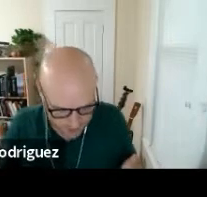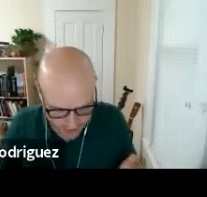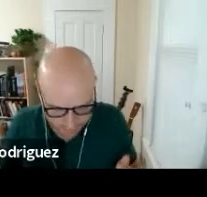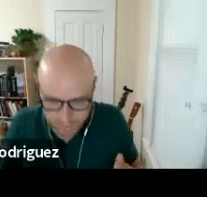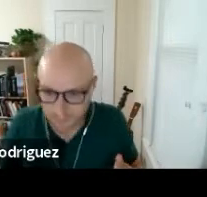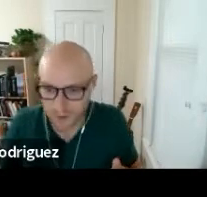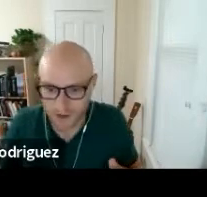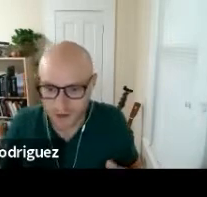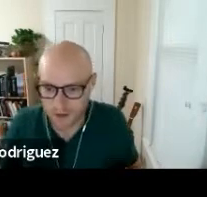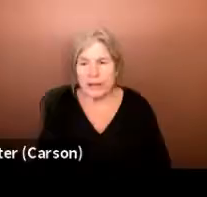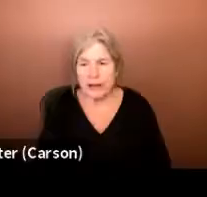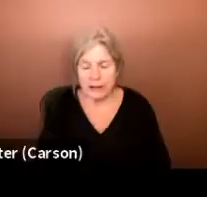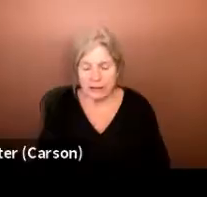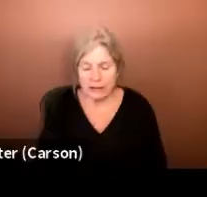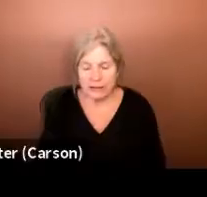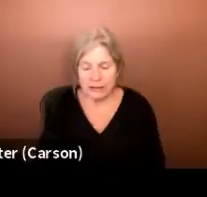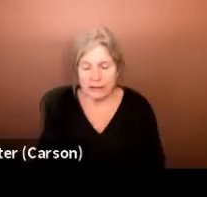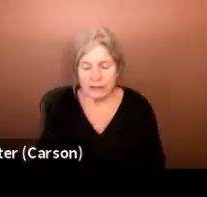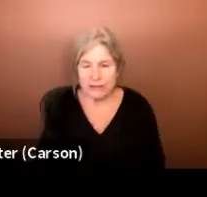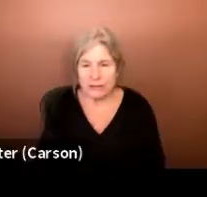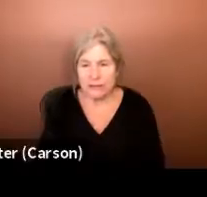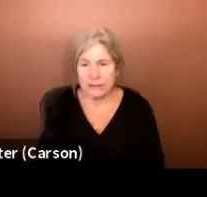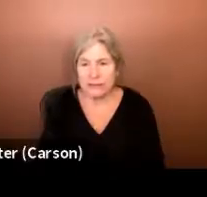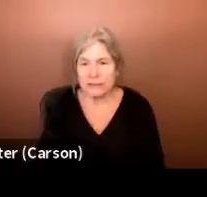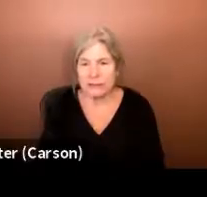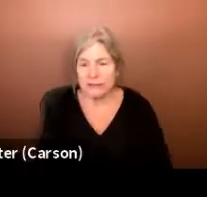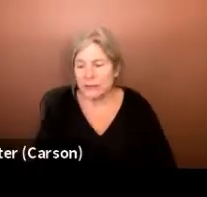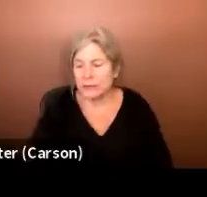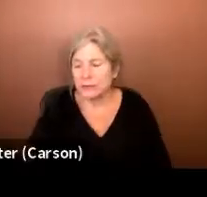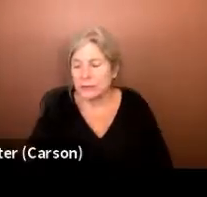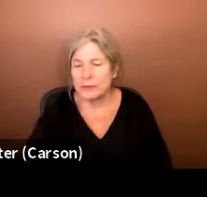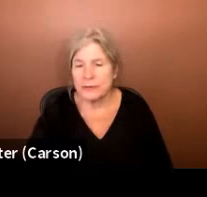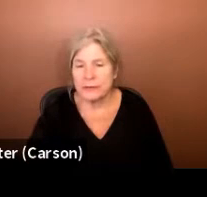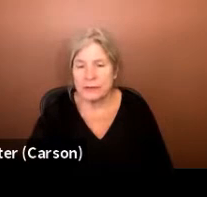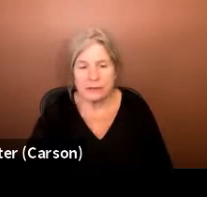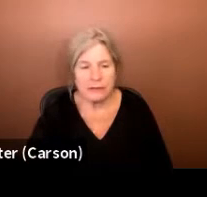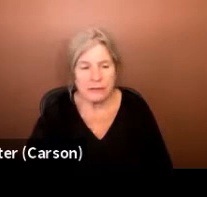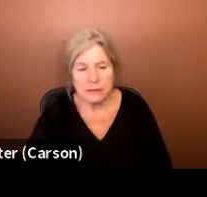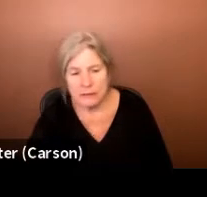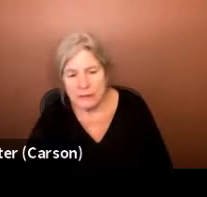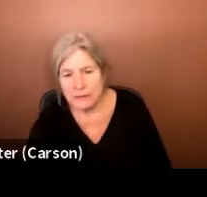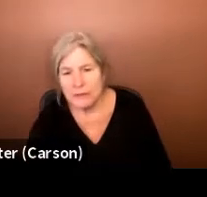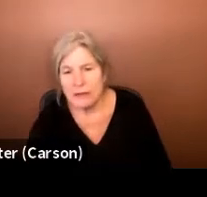now ( cell phone). I don't think that's me.